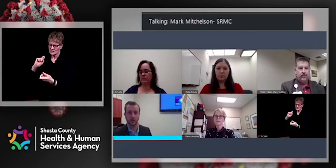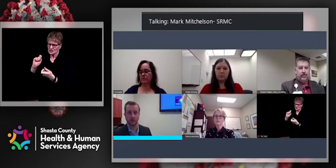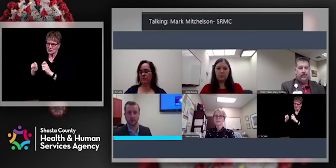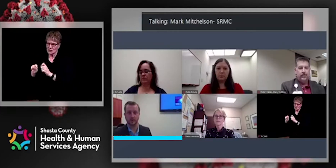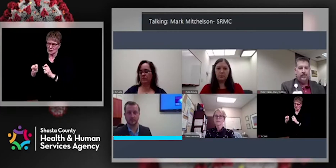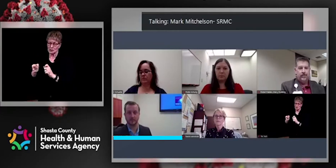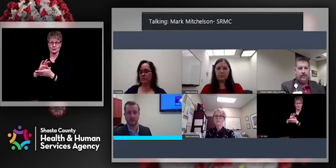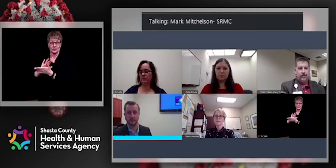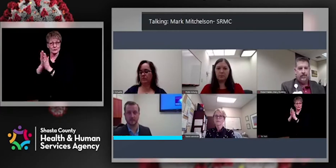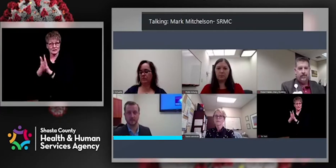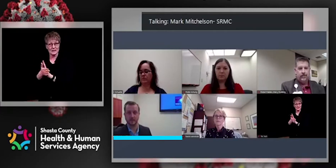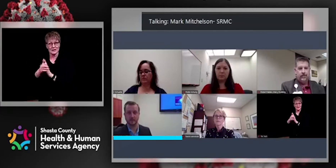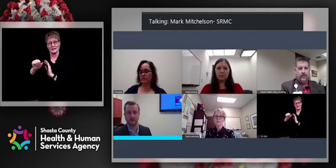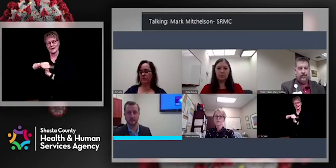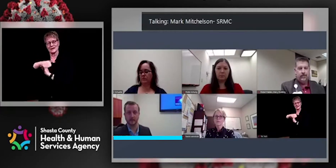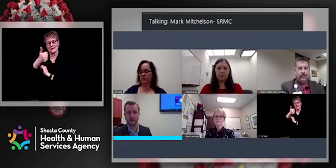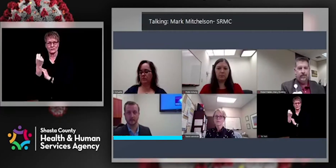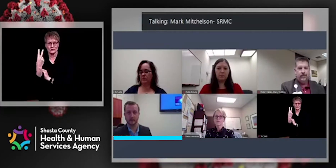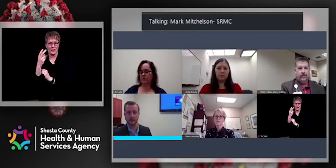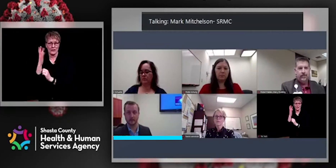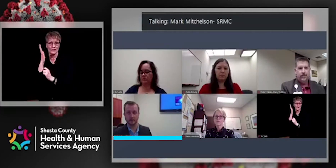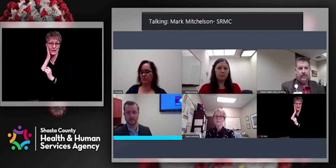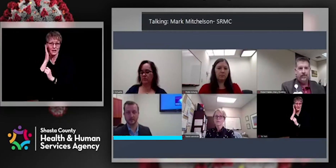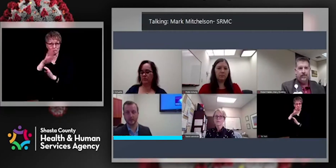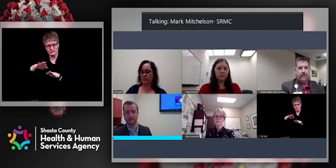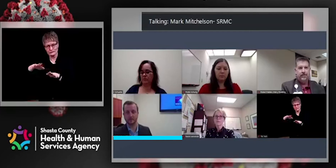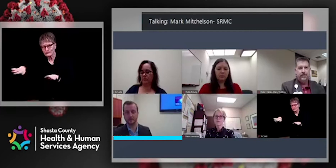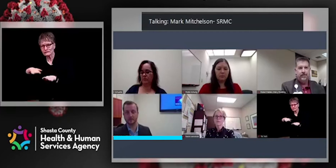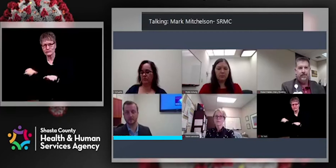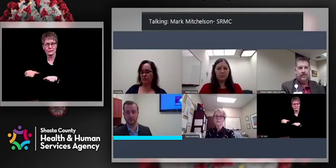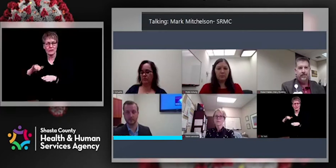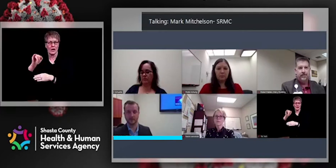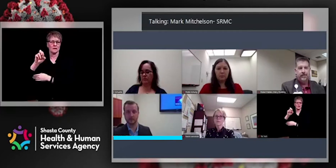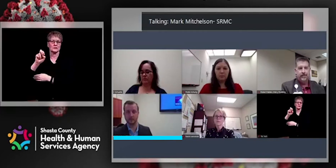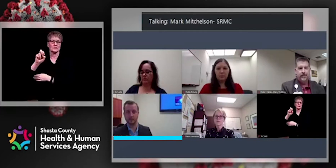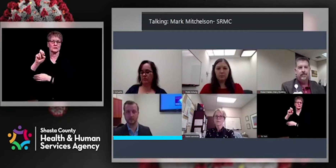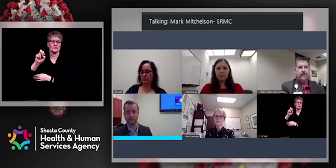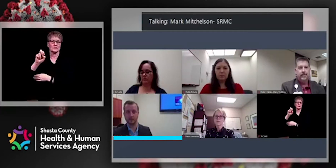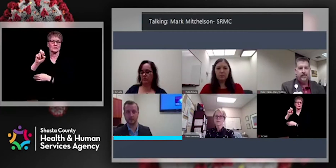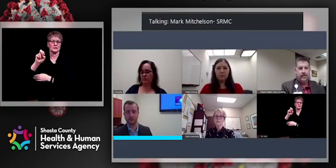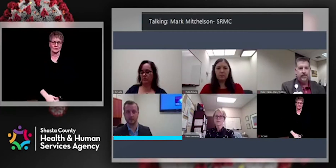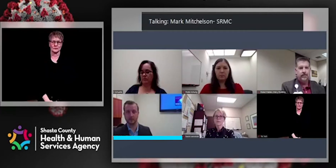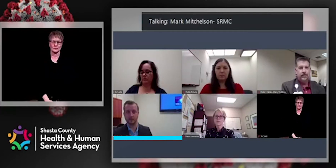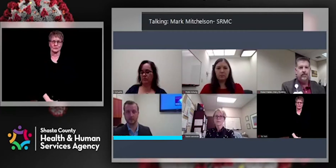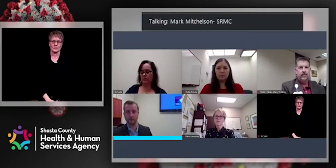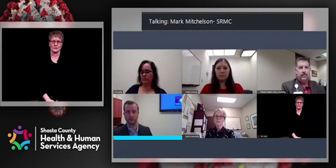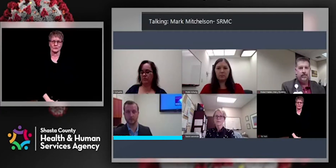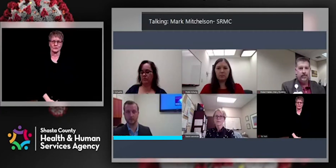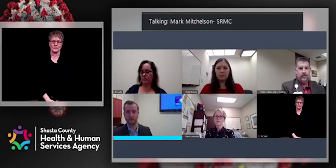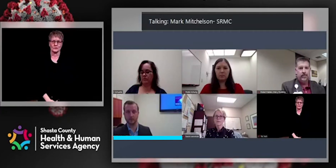So, it would just be taking a set population and putting them over to a lower level of care,